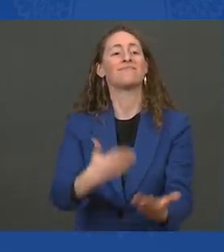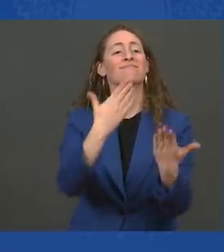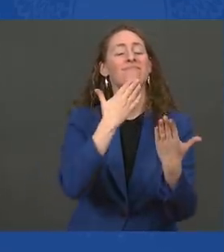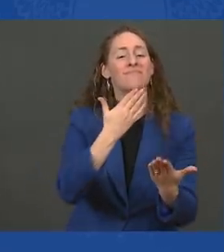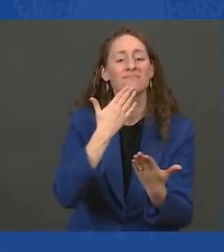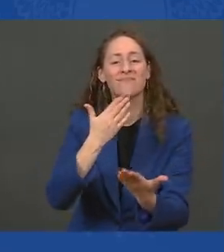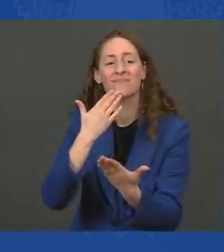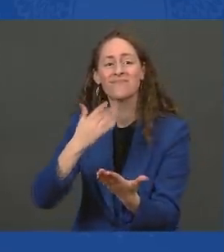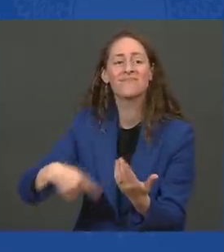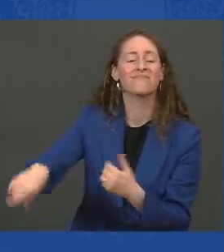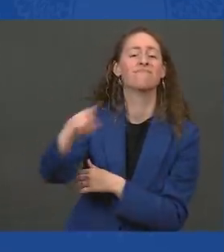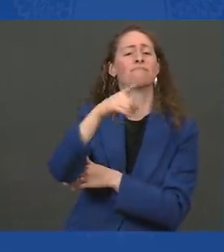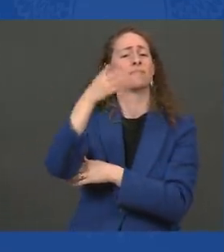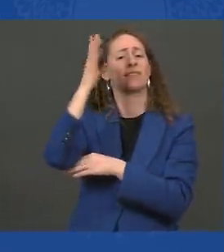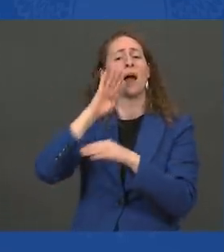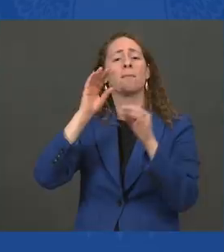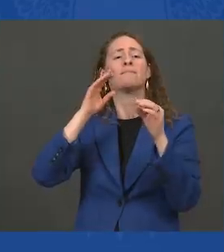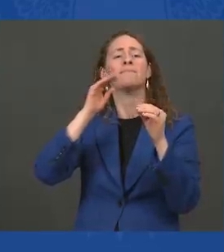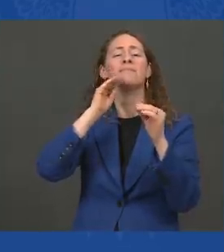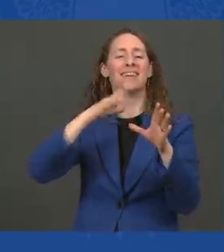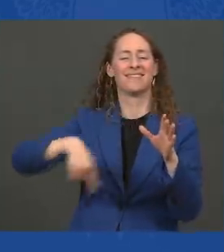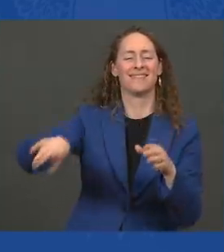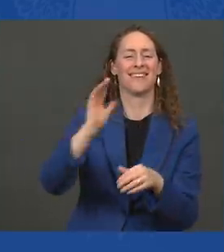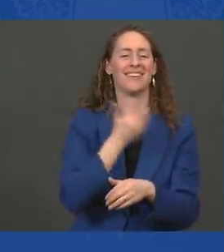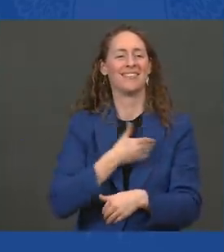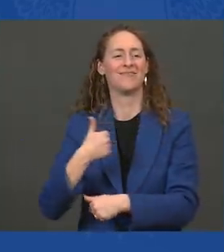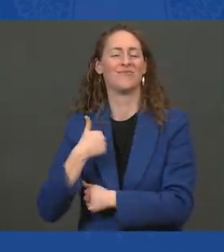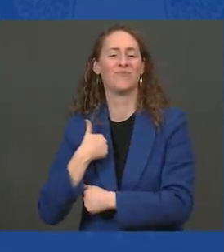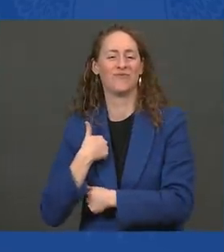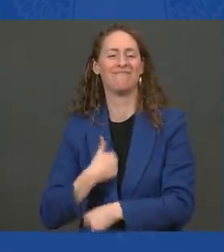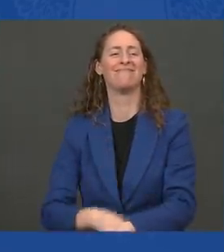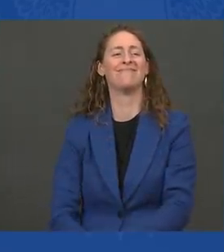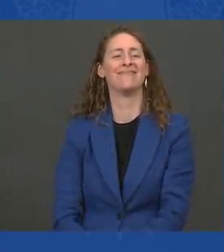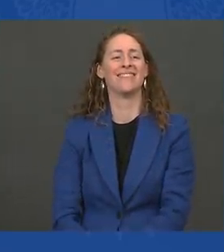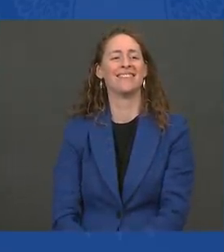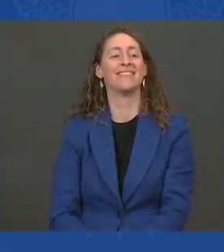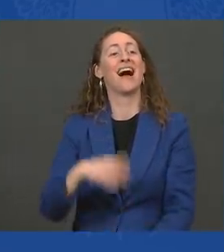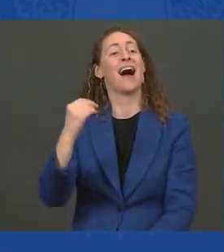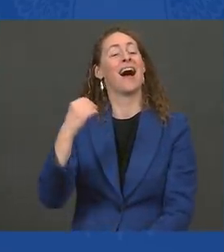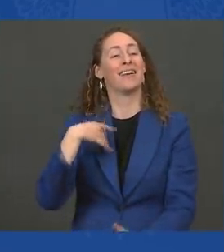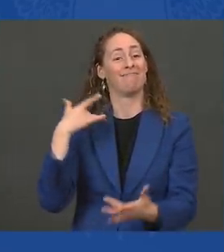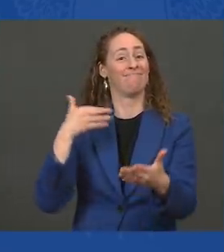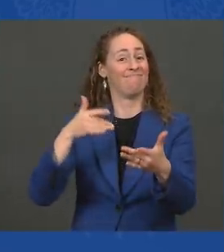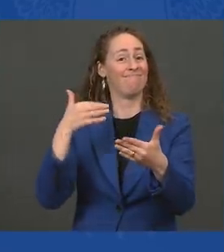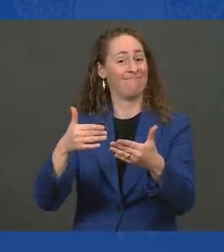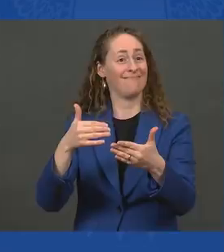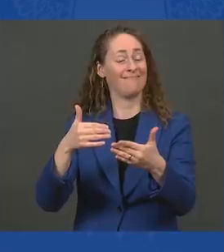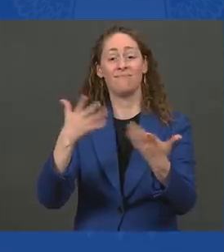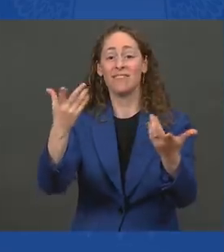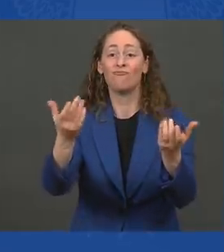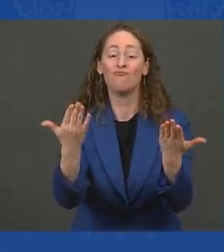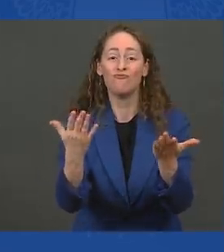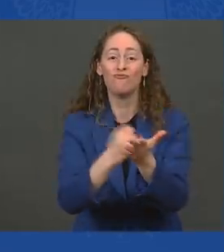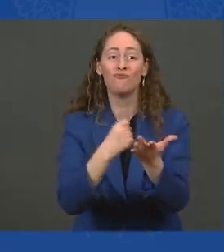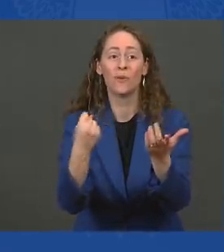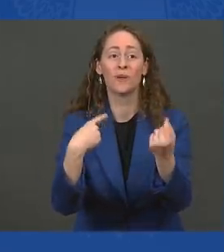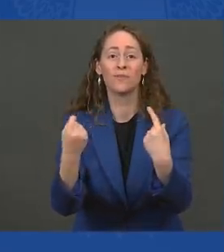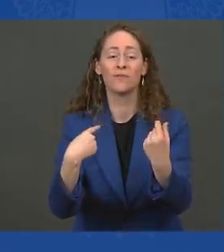a Merry Christmas, as we approach it. Questions. (Cross-talk.) The President: Let me call on Nancy of Bloomberg.